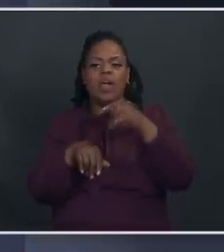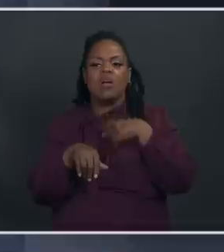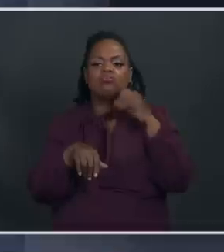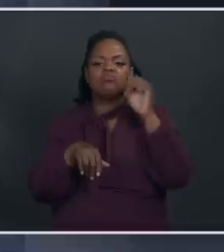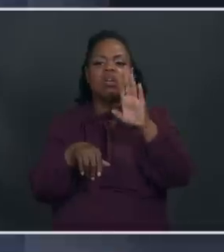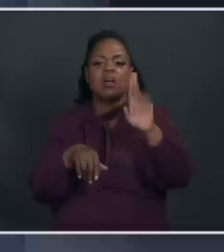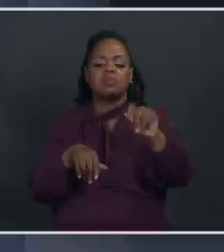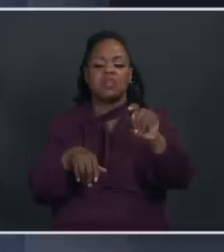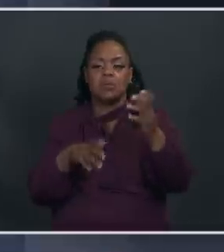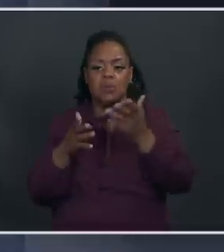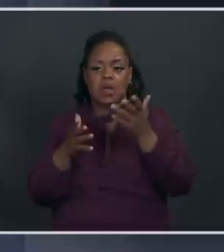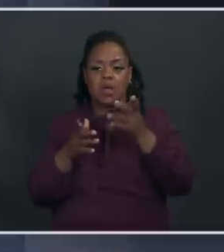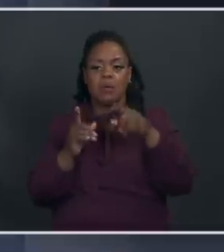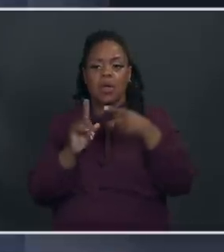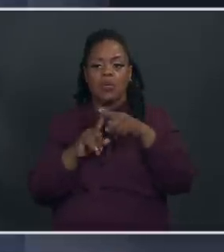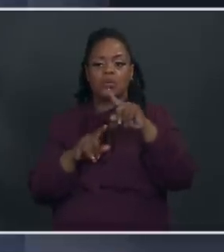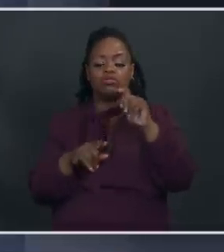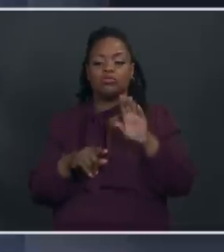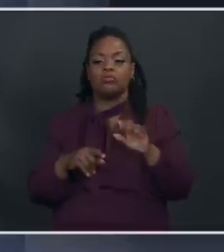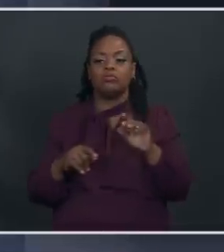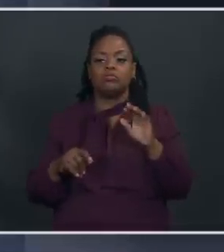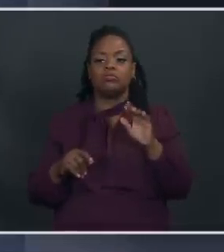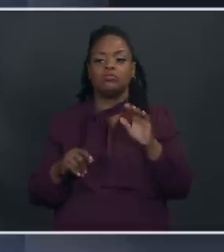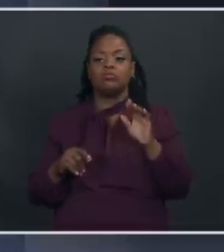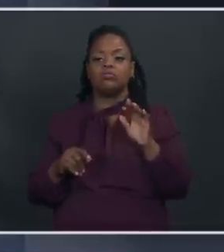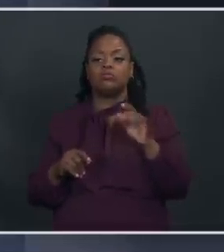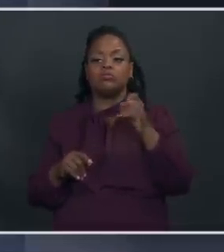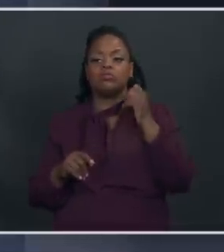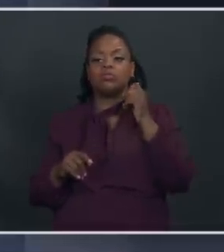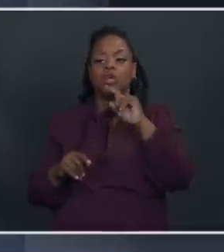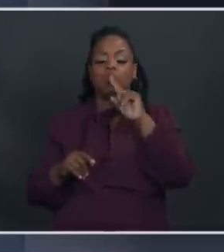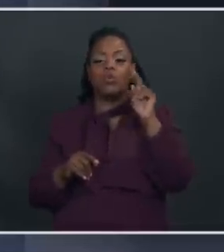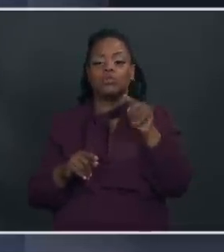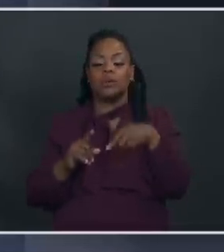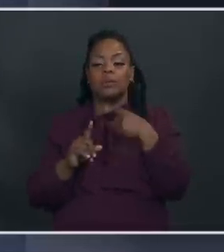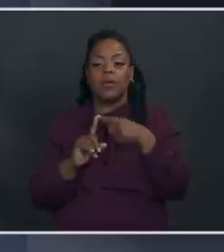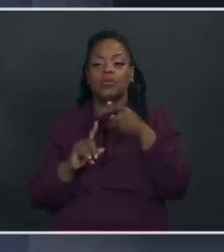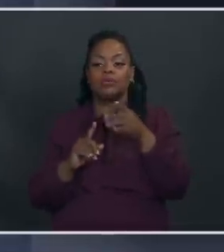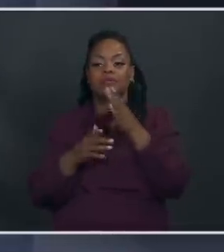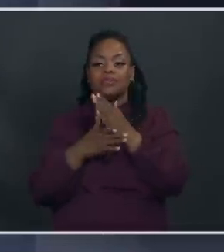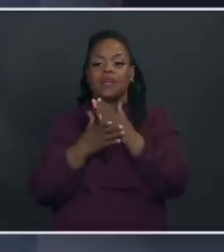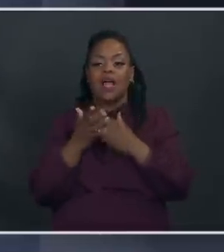that you all have been asking a bit about, which is what some of the outreach our teams are doing